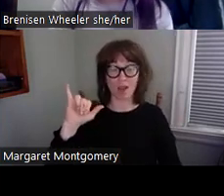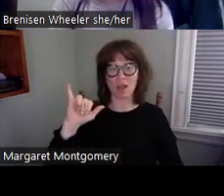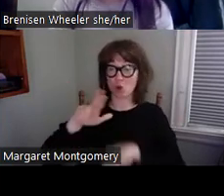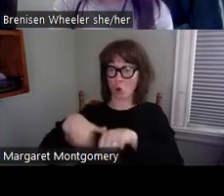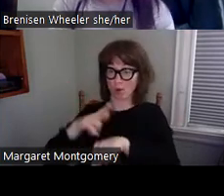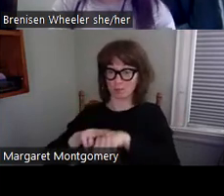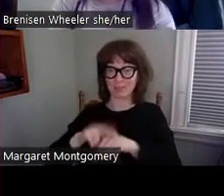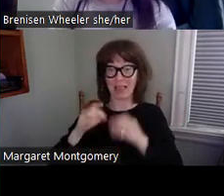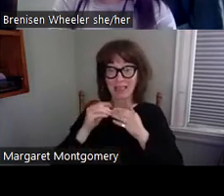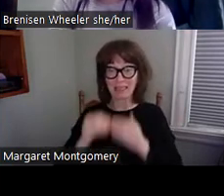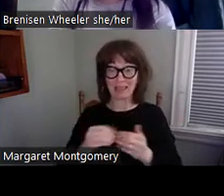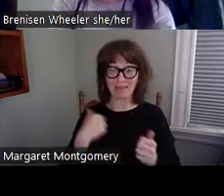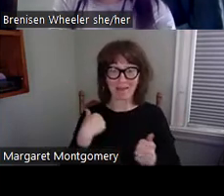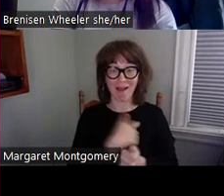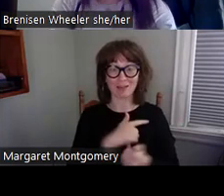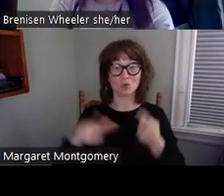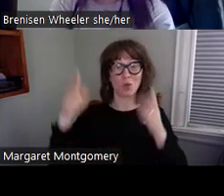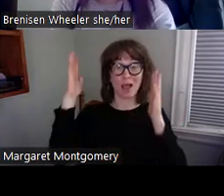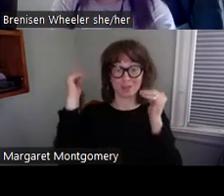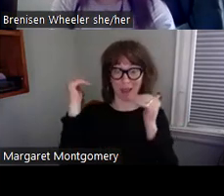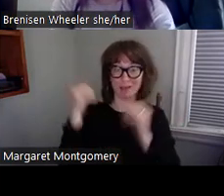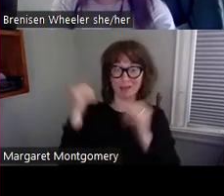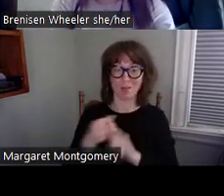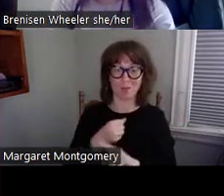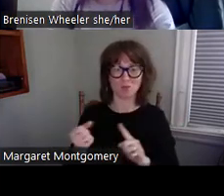accept it as regular parts of being in a relationship in today's society.